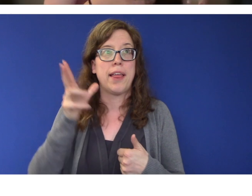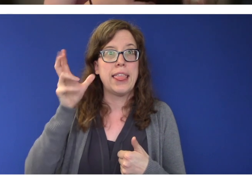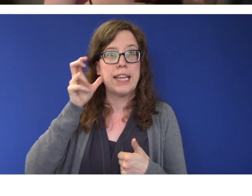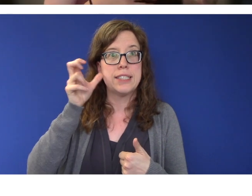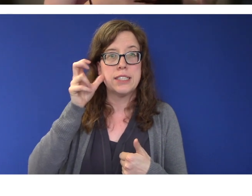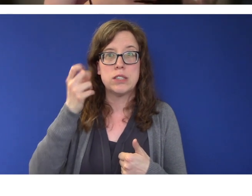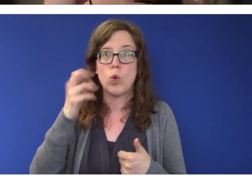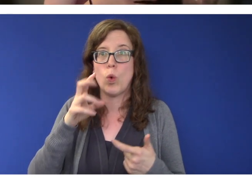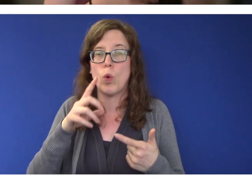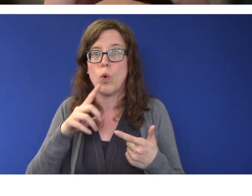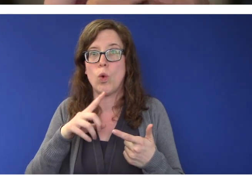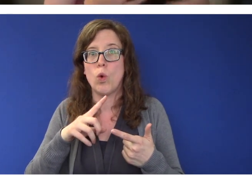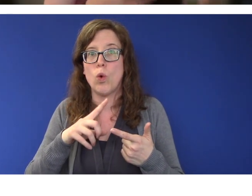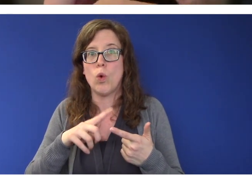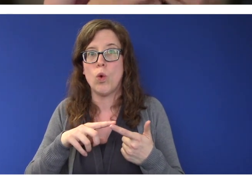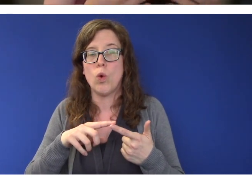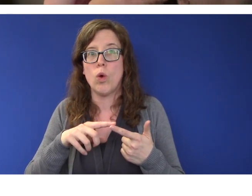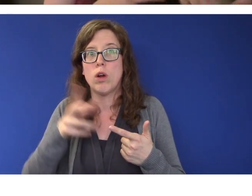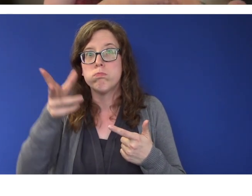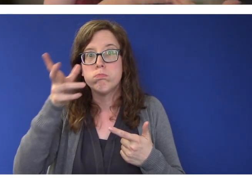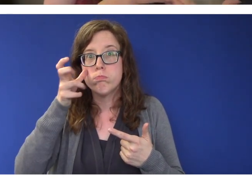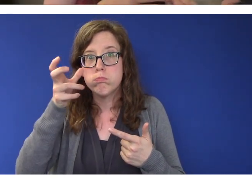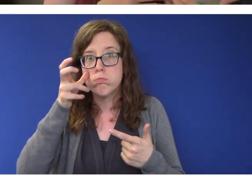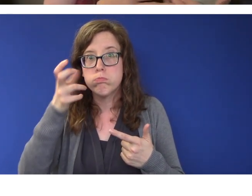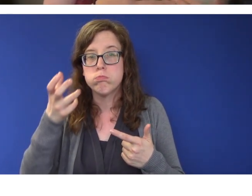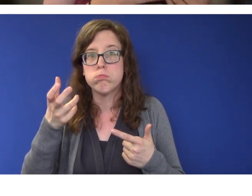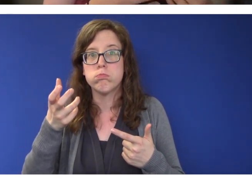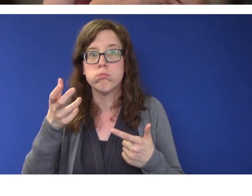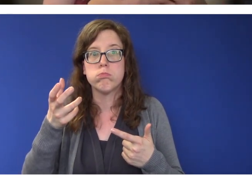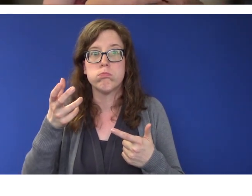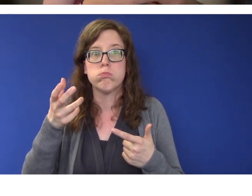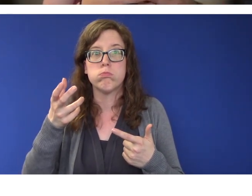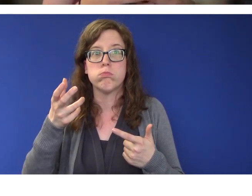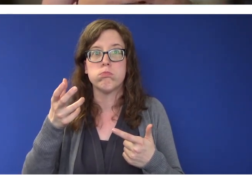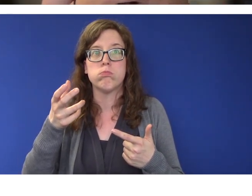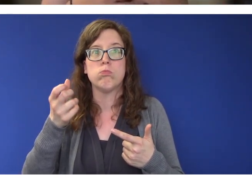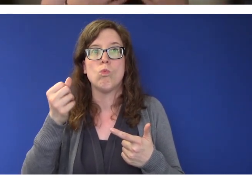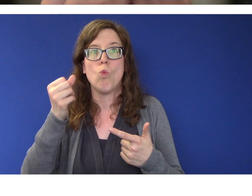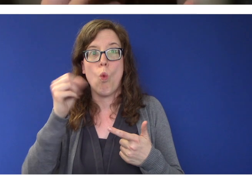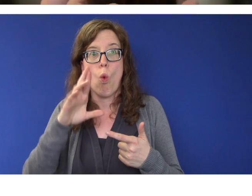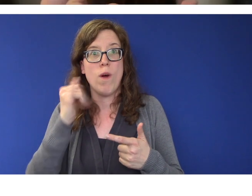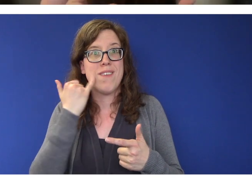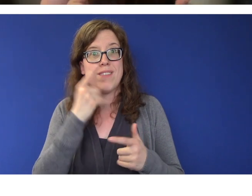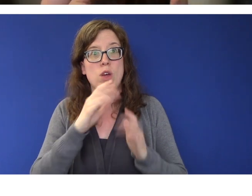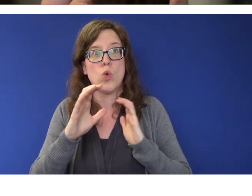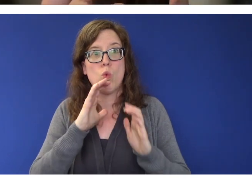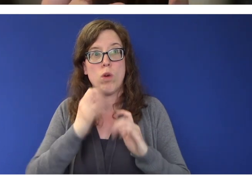or taking in that information receptively or if they’re doing the output of communication